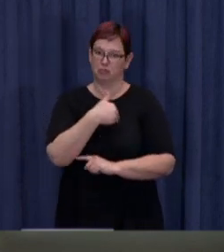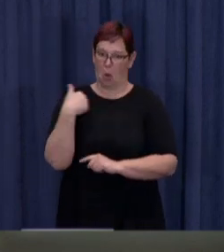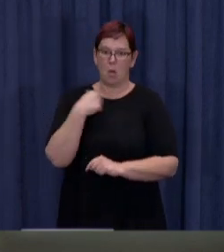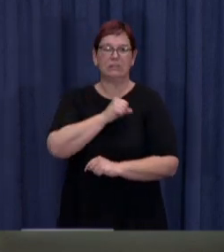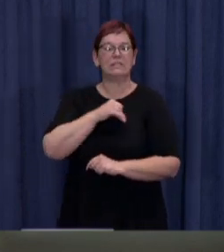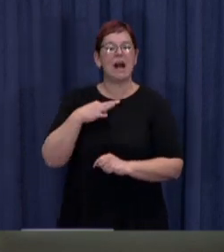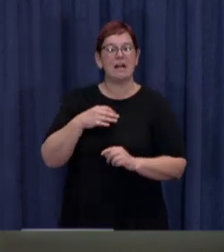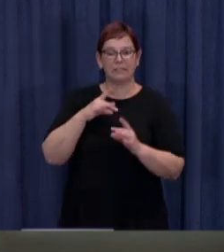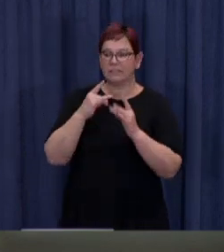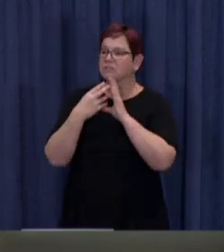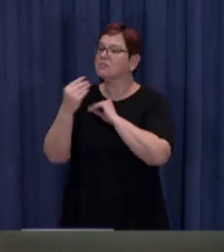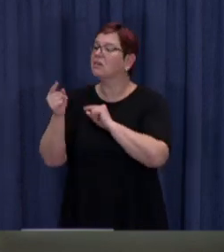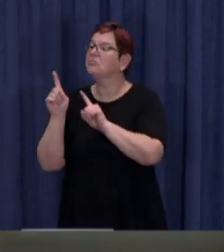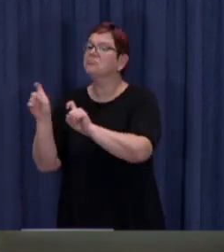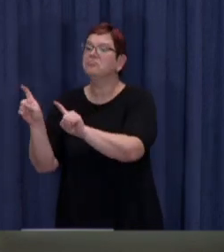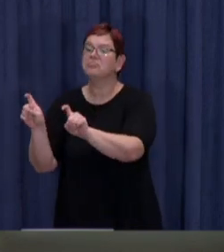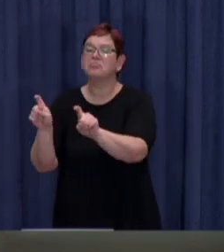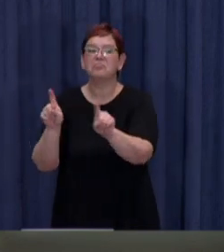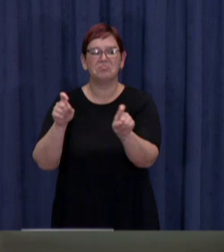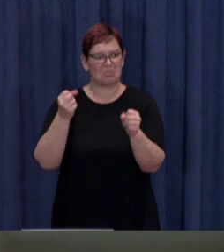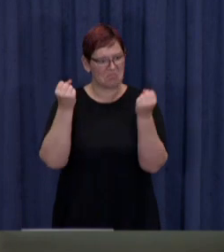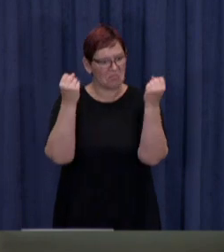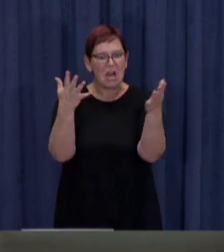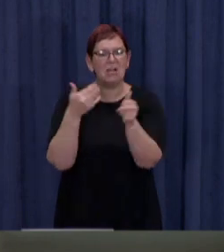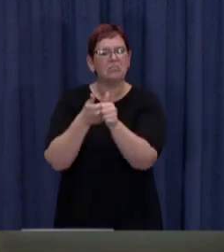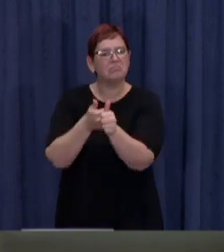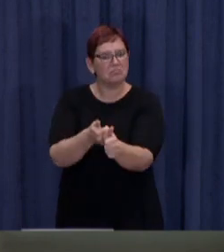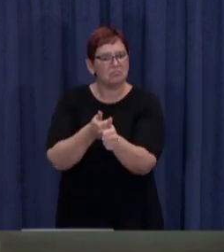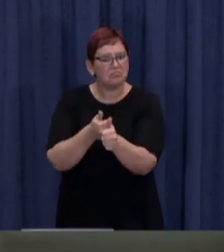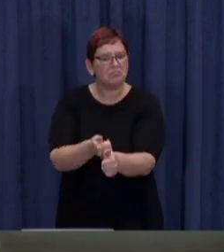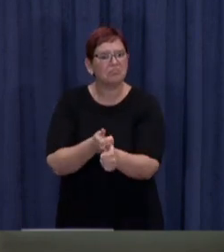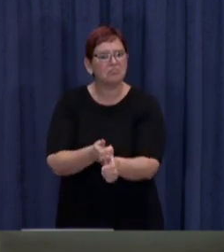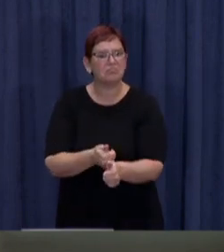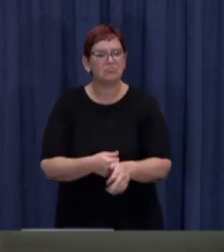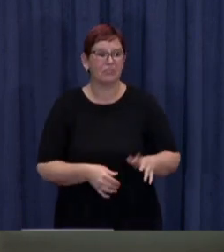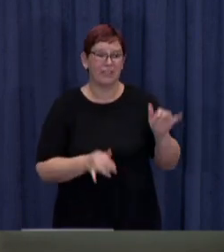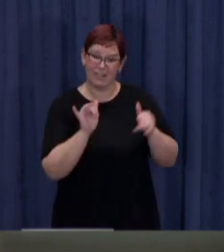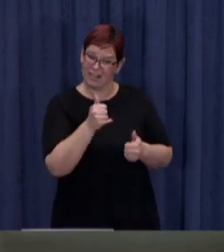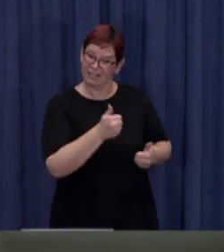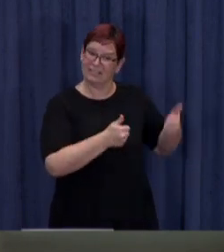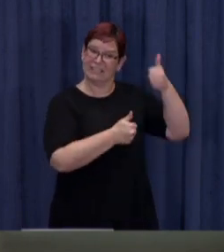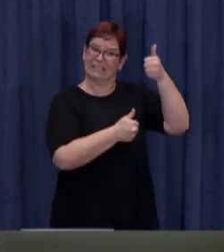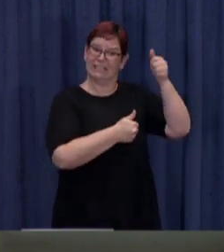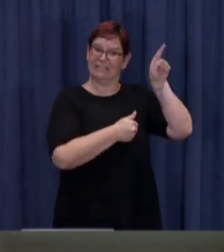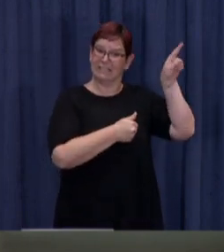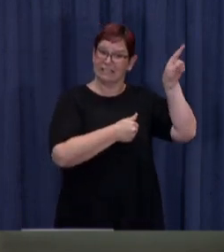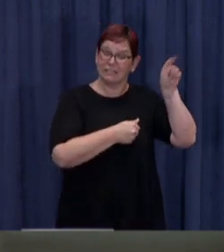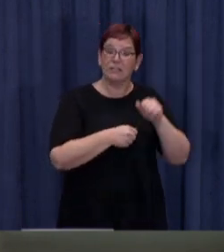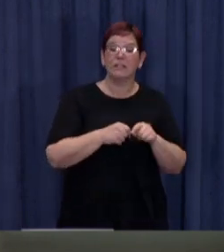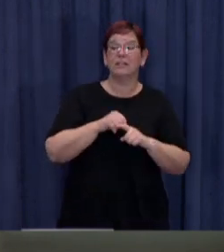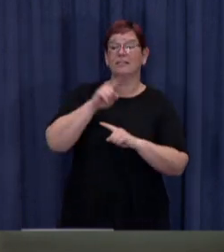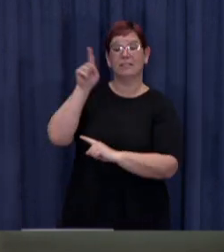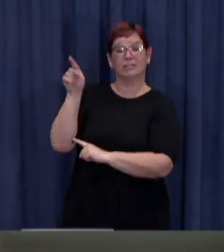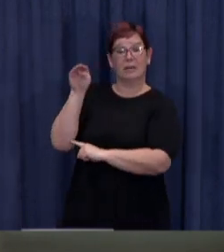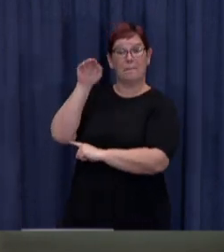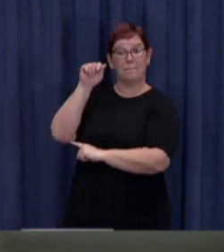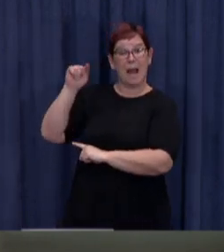what's going on in the City of Toronto which is the area that she and I and Chief Pegg and others are responsible for that had the Provincial order not come we